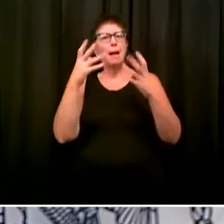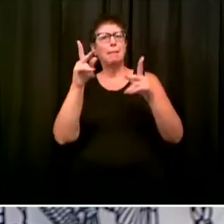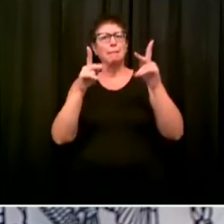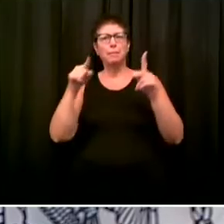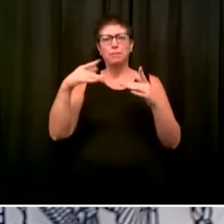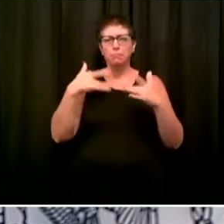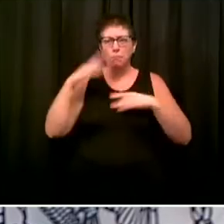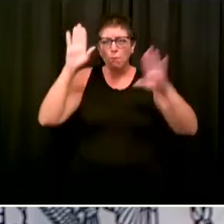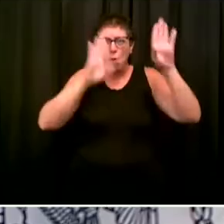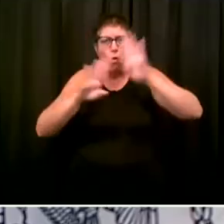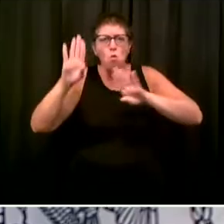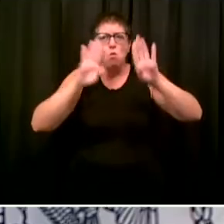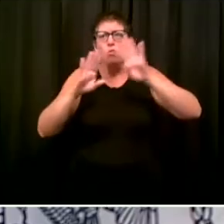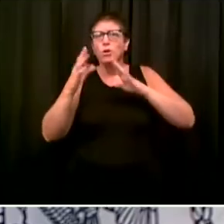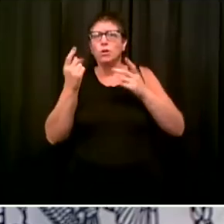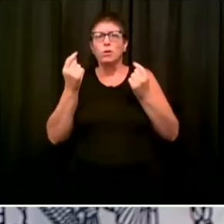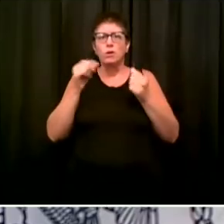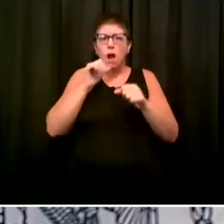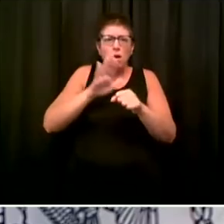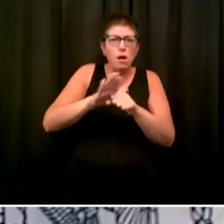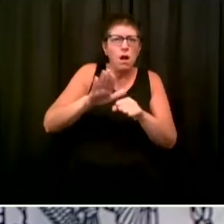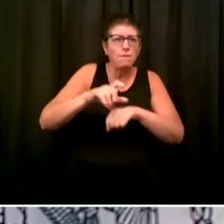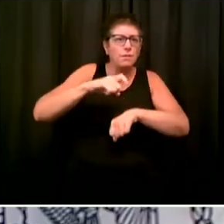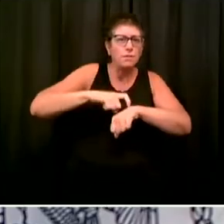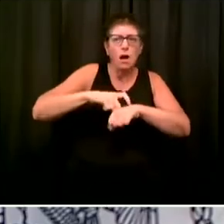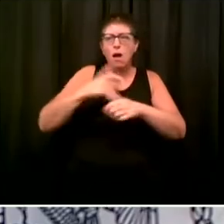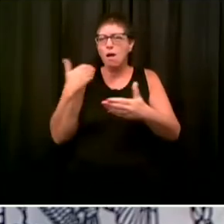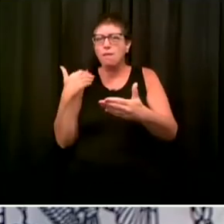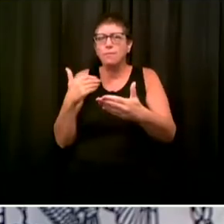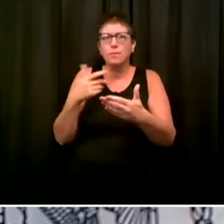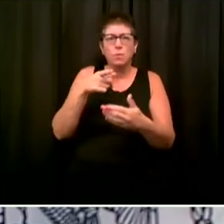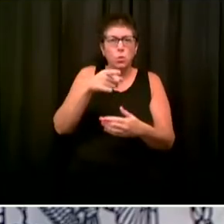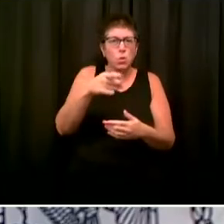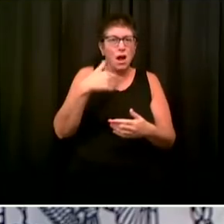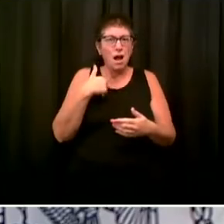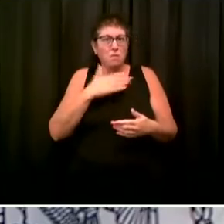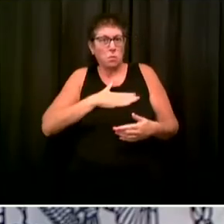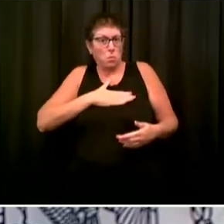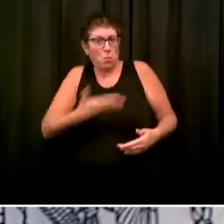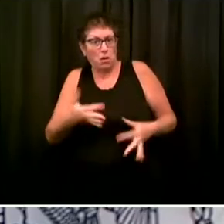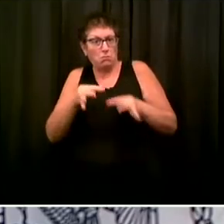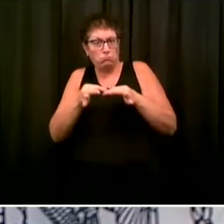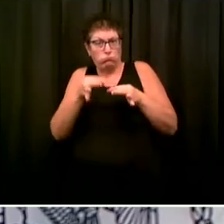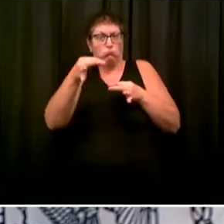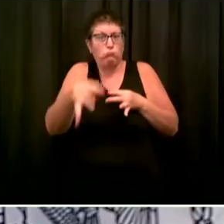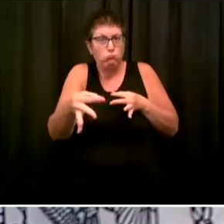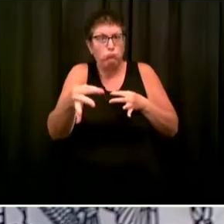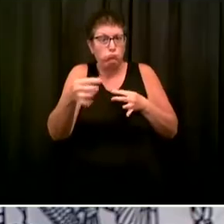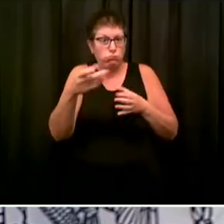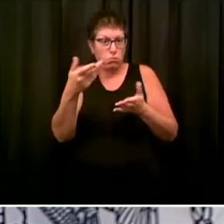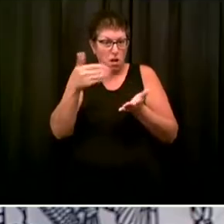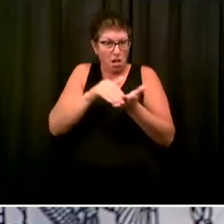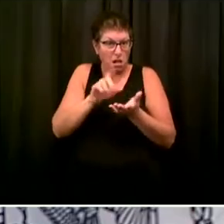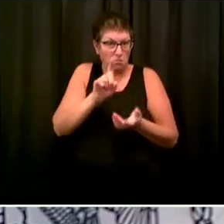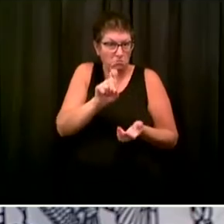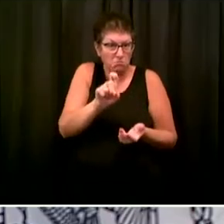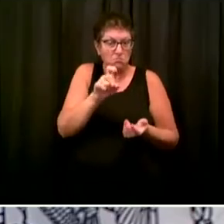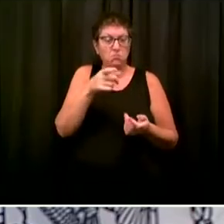ABOTGOING FORWARD ARPTICULARLY WITH A PANDEMIC, THE PLAN TO EXTEND